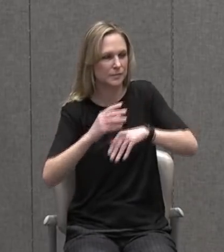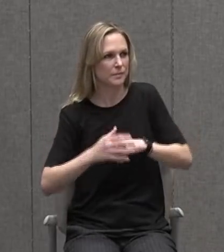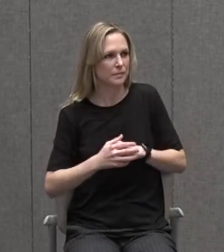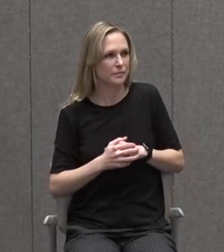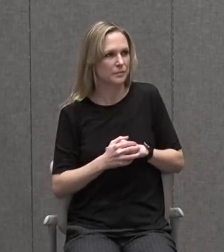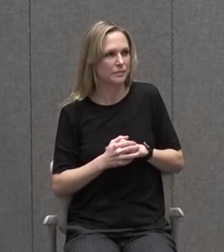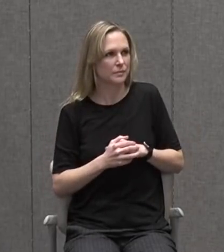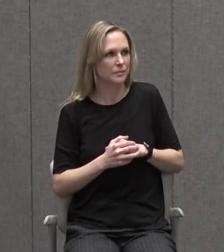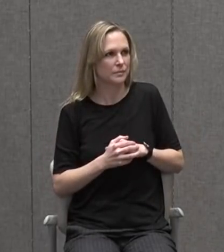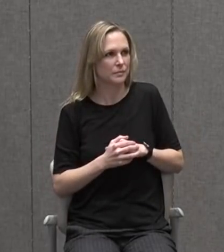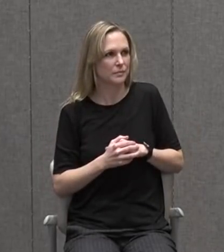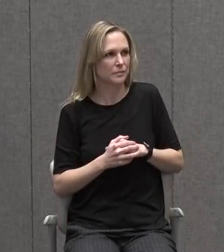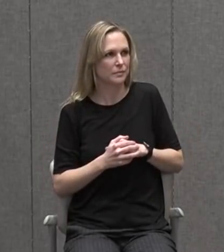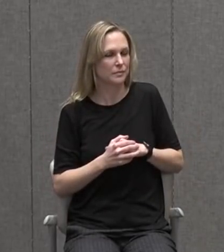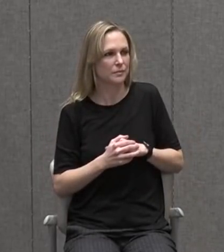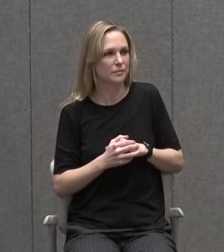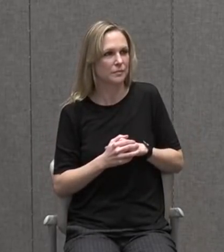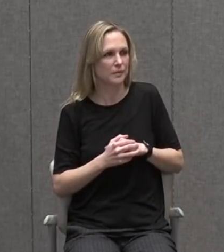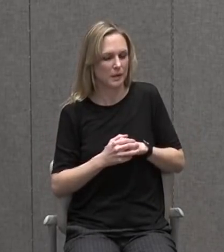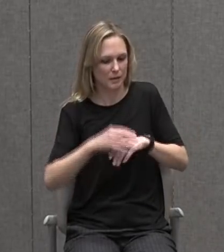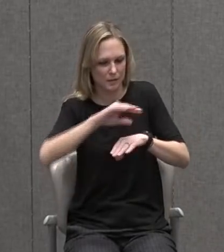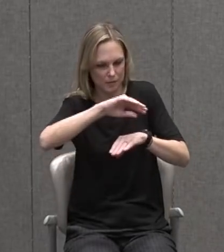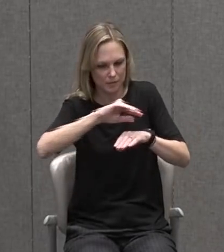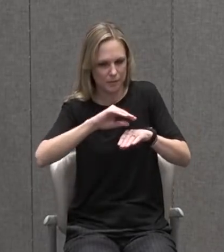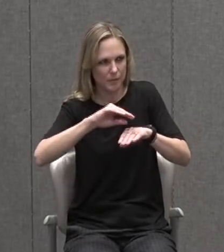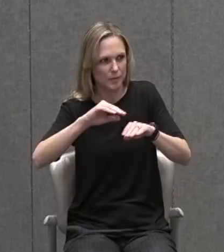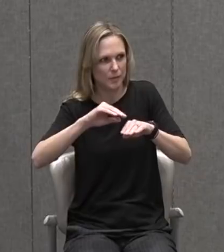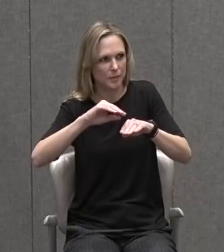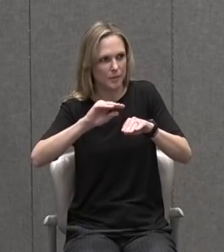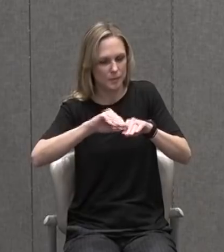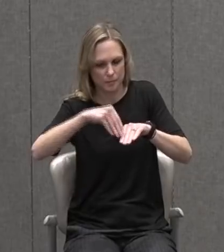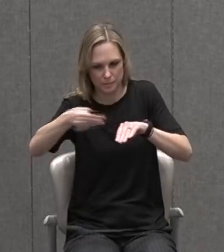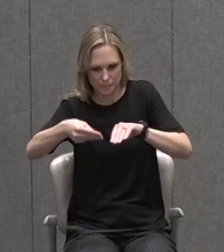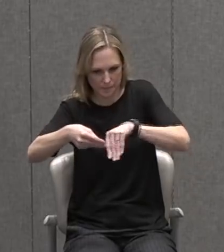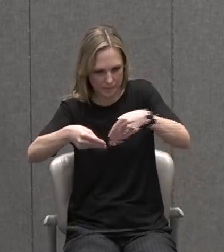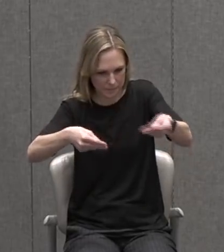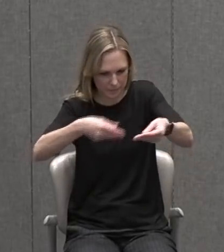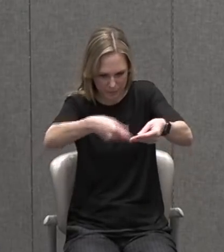And then when you unfold it, you will have this,